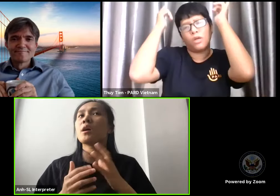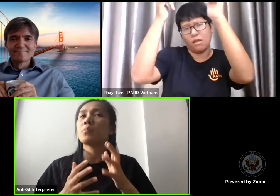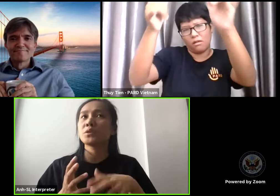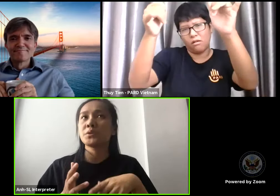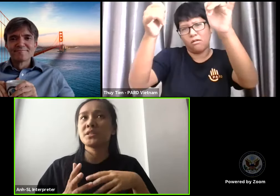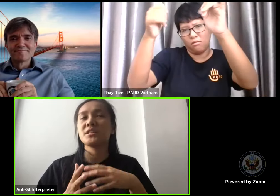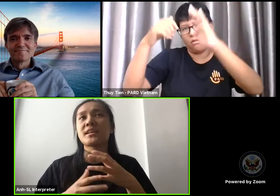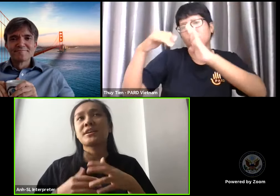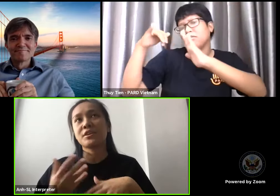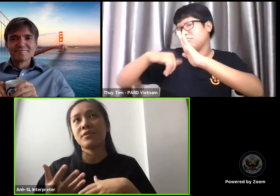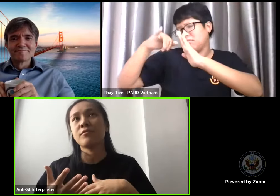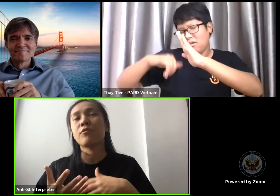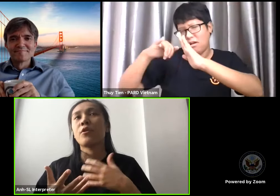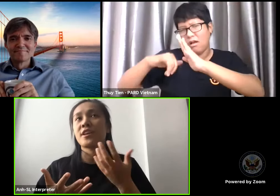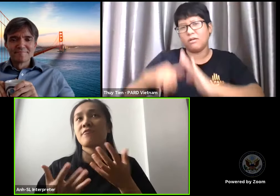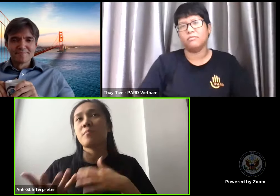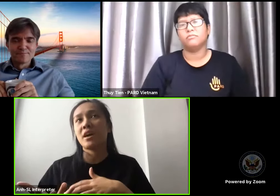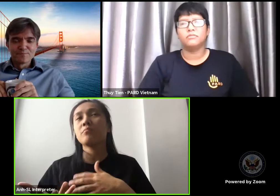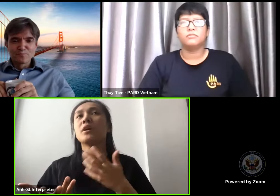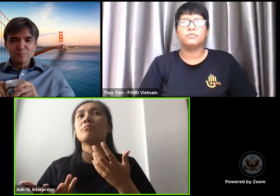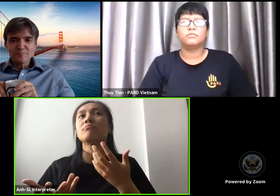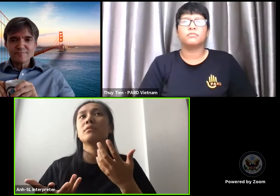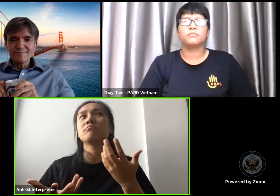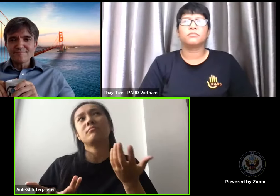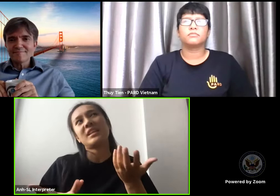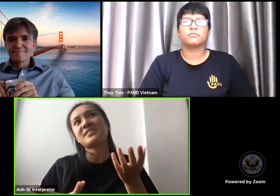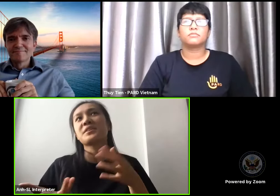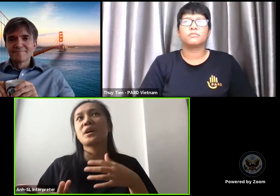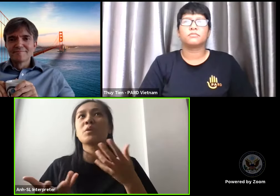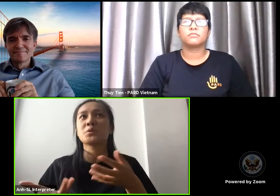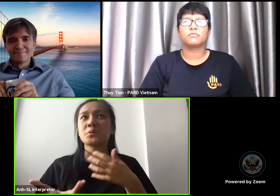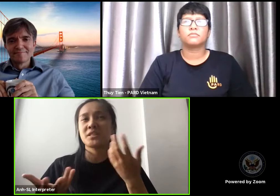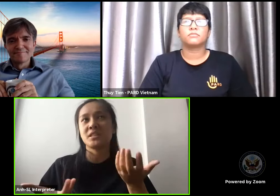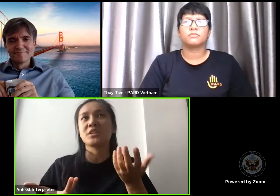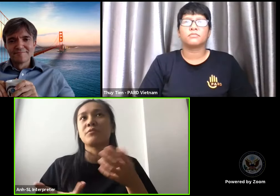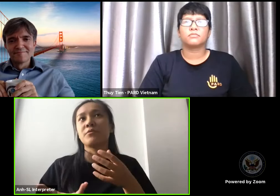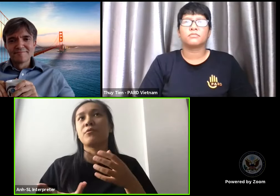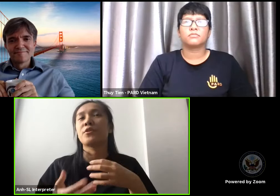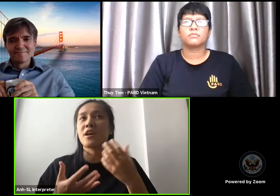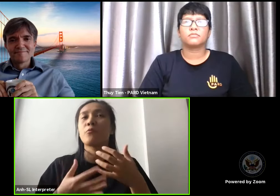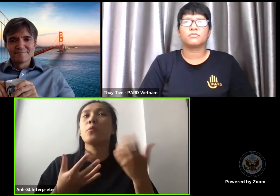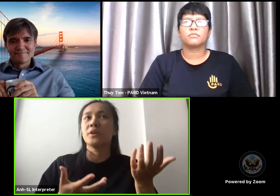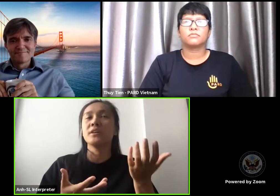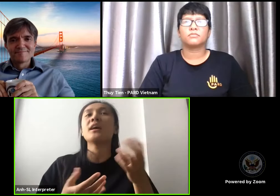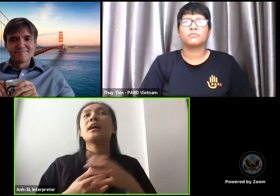opportunities are given for deaf men but lesser opportunity given for deaf women,